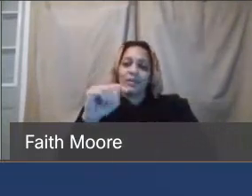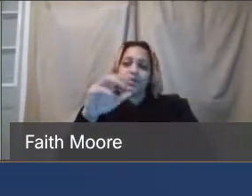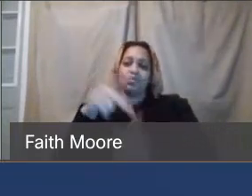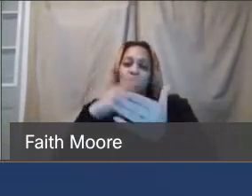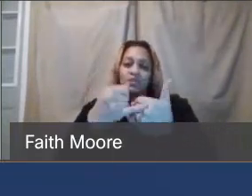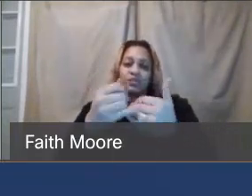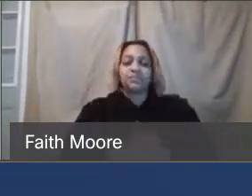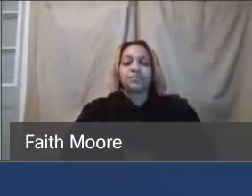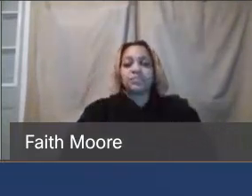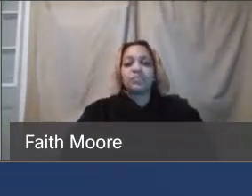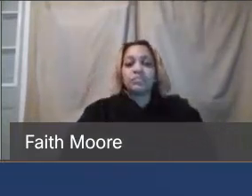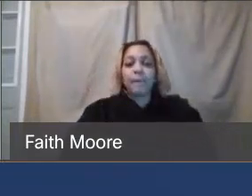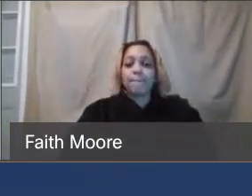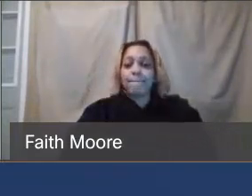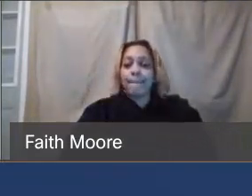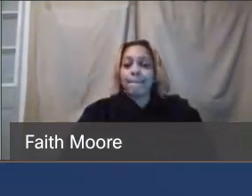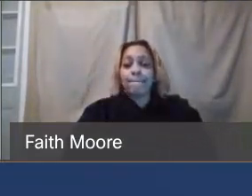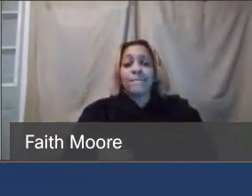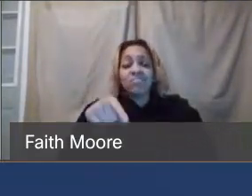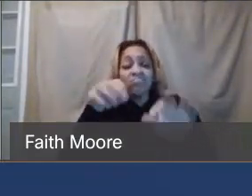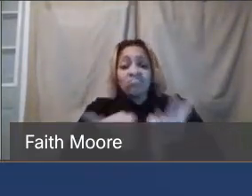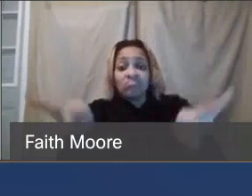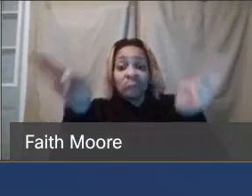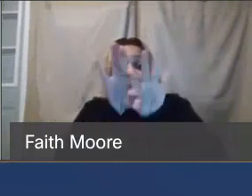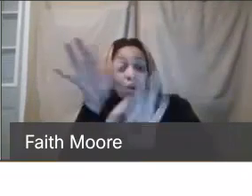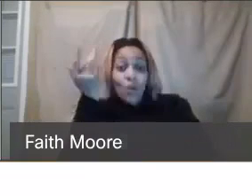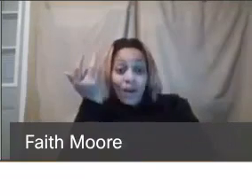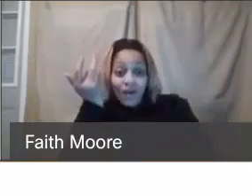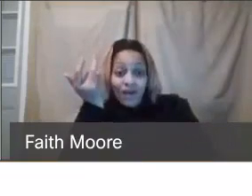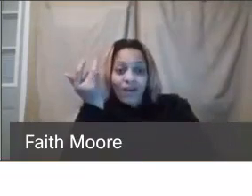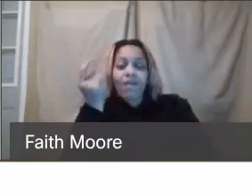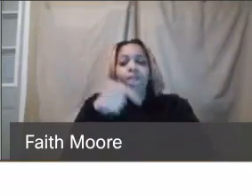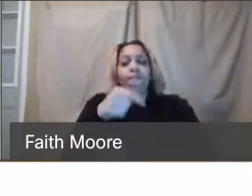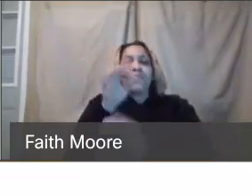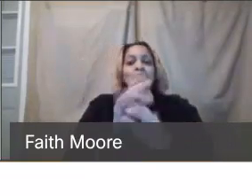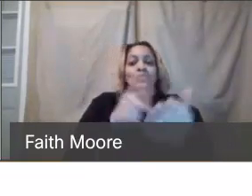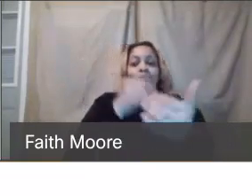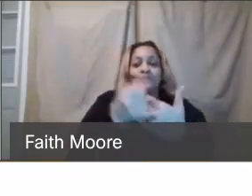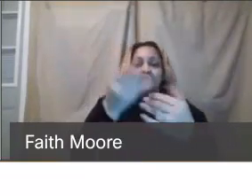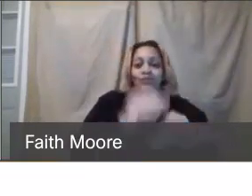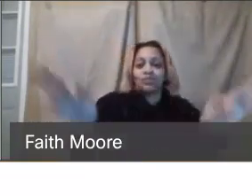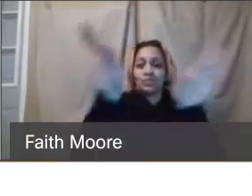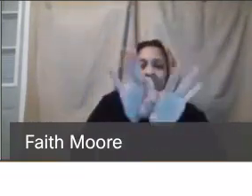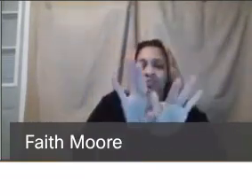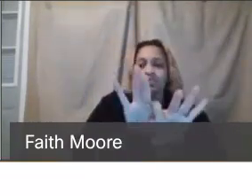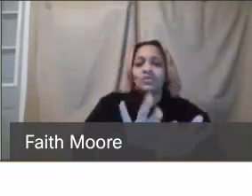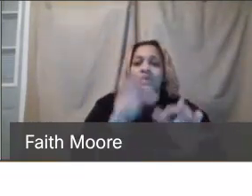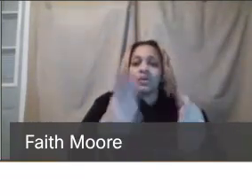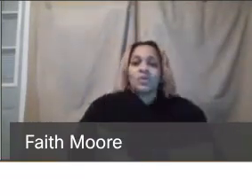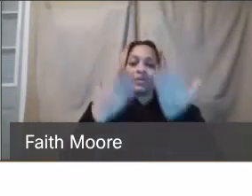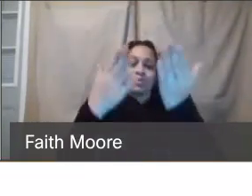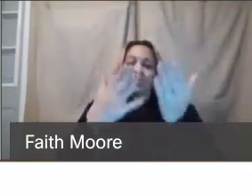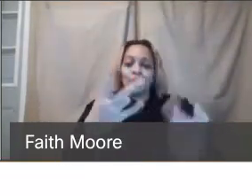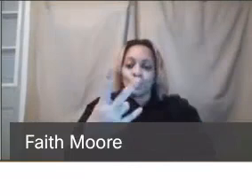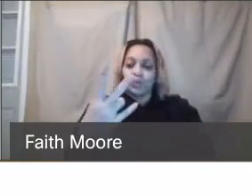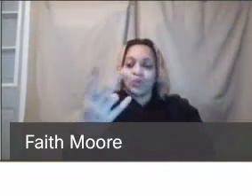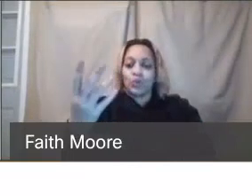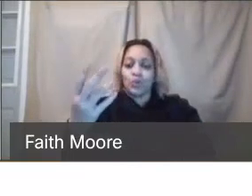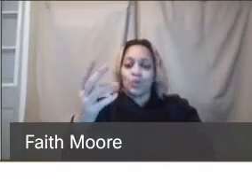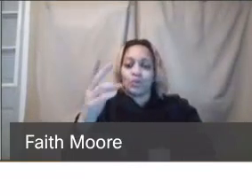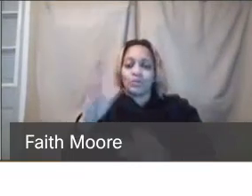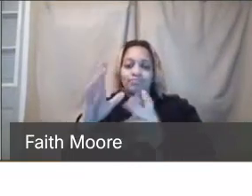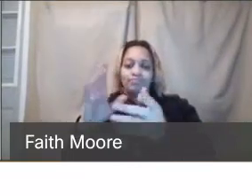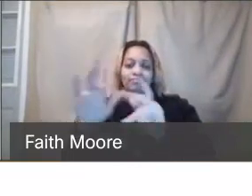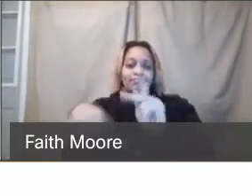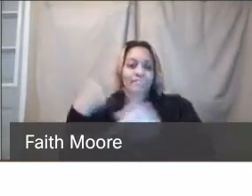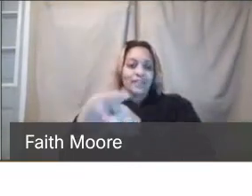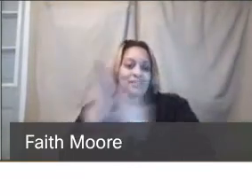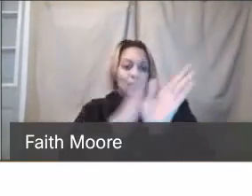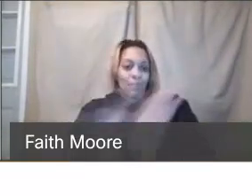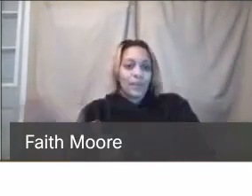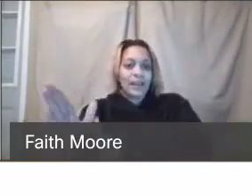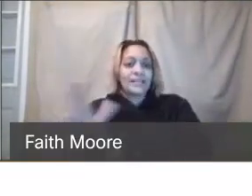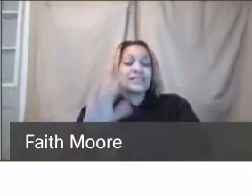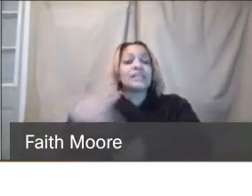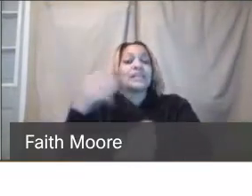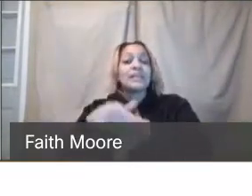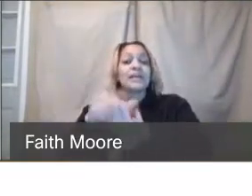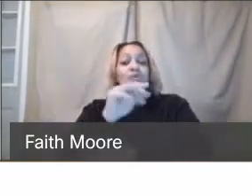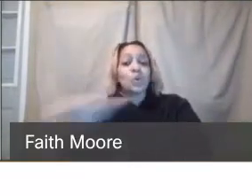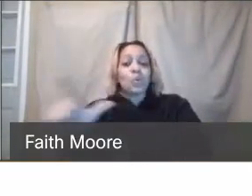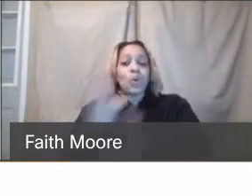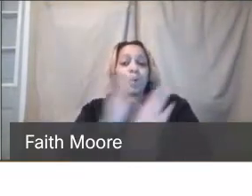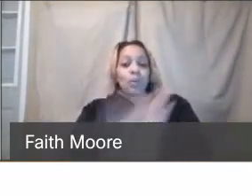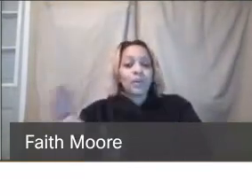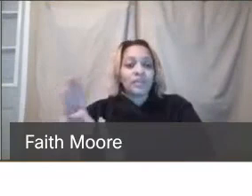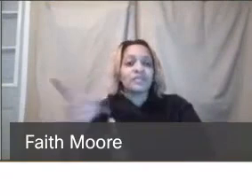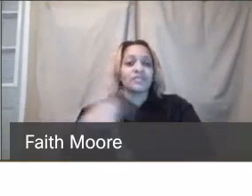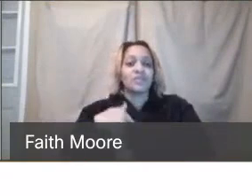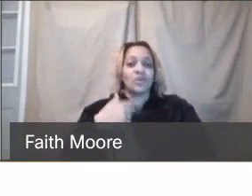So, why is this project important? This project has been proposed and to previously approved plans the National Mall plan in 2010 identified the need for a separated by cruder lane along 15 street.